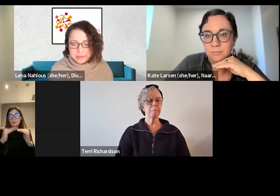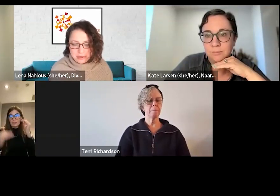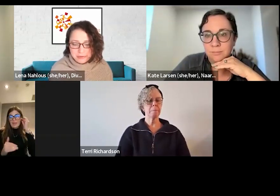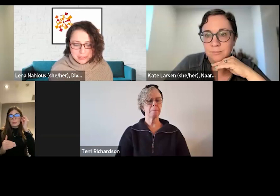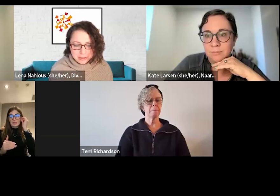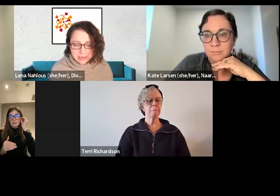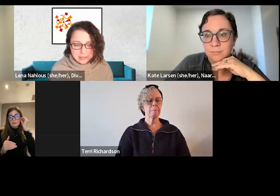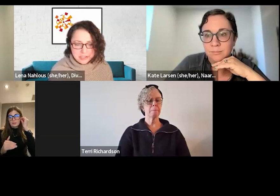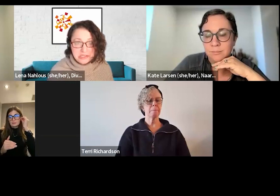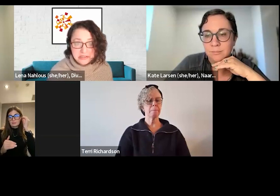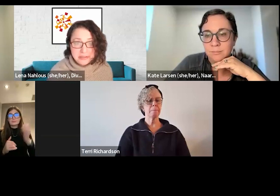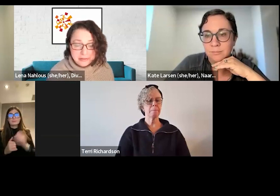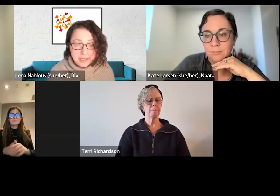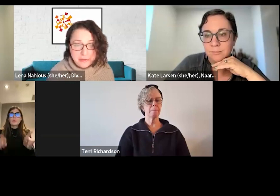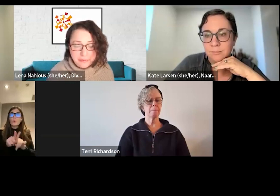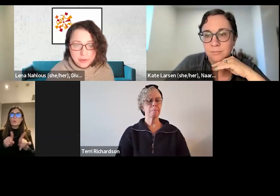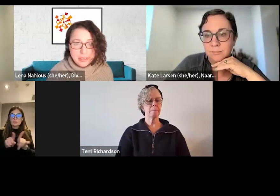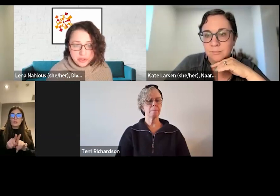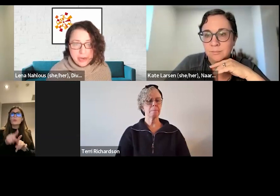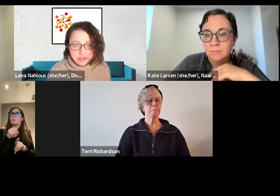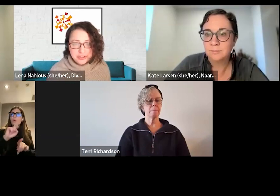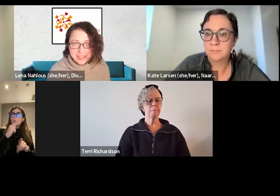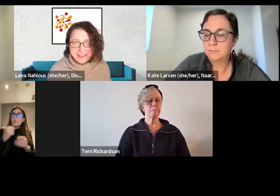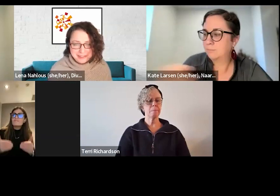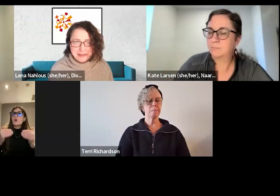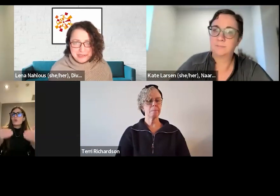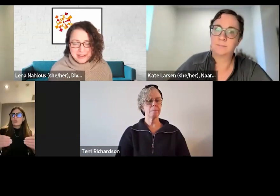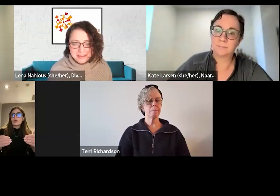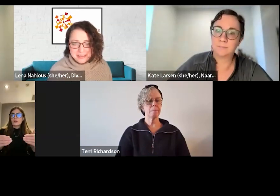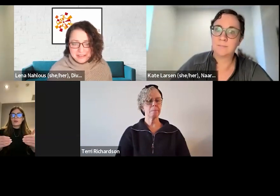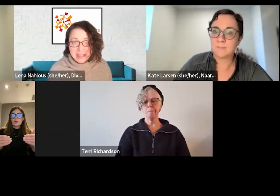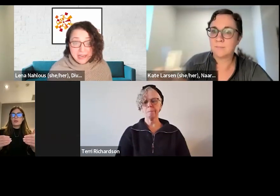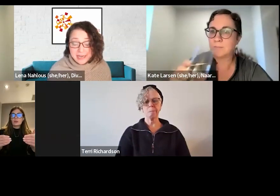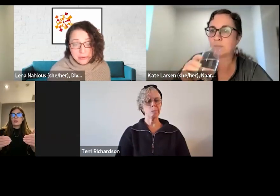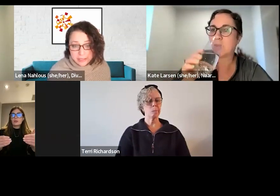also just, you know, further entrench that inequity in my view.